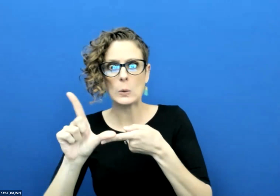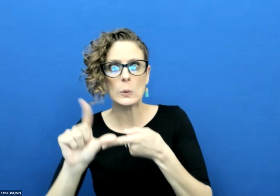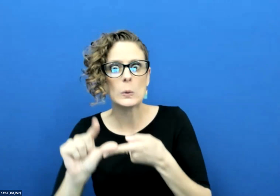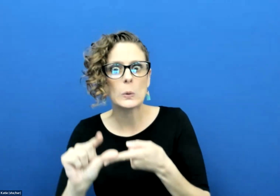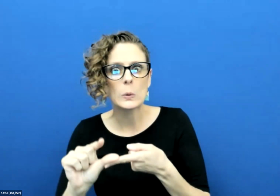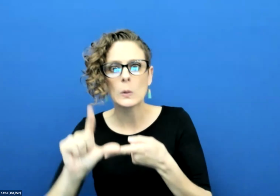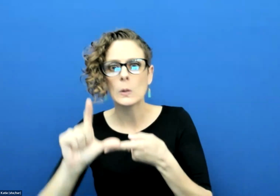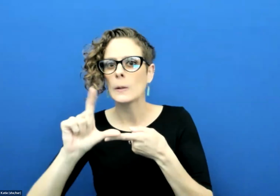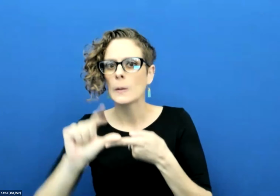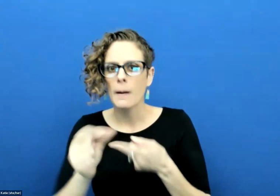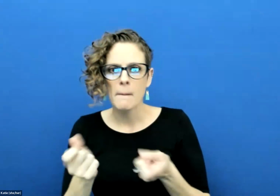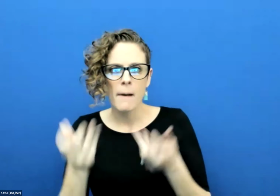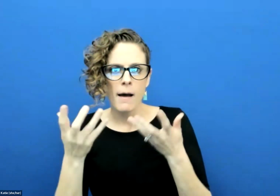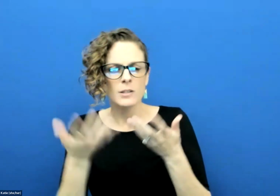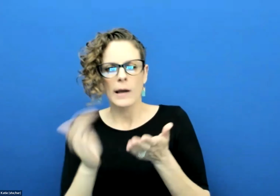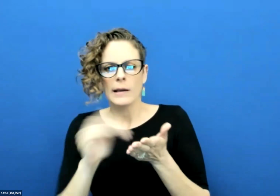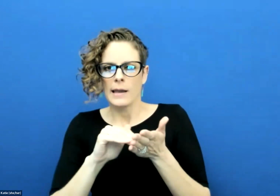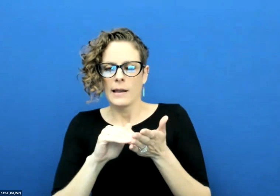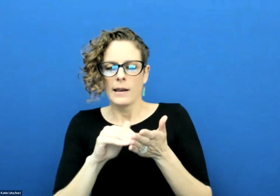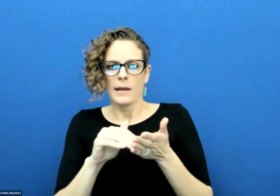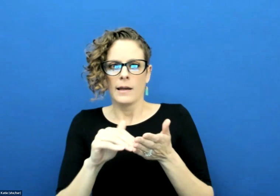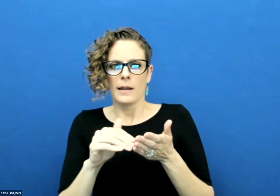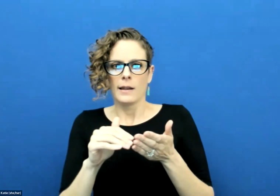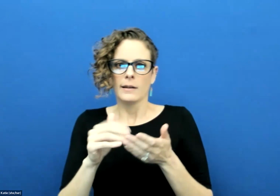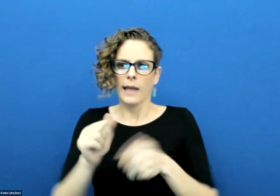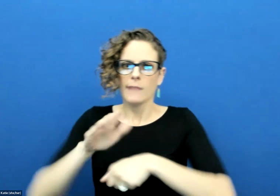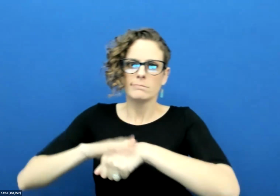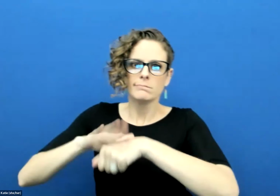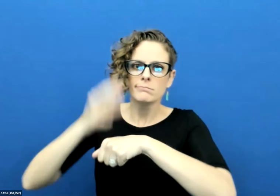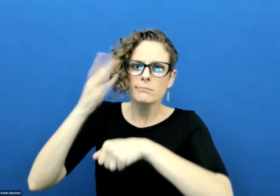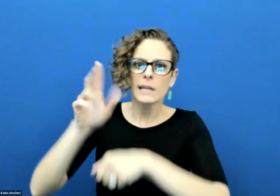that's another way of telling whether you're you're load wash is done your dishwasher's done